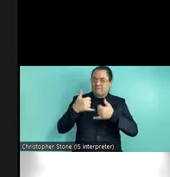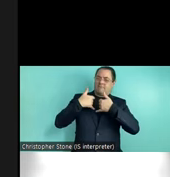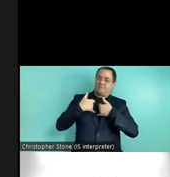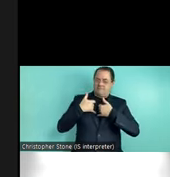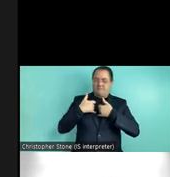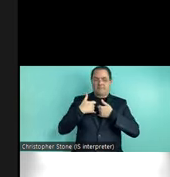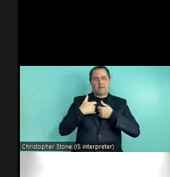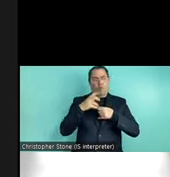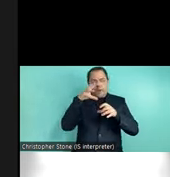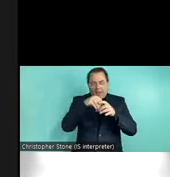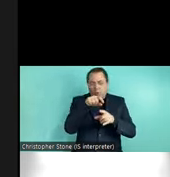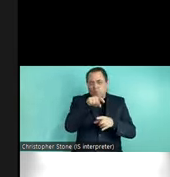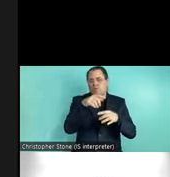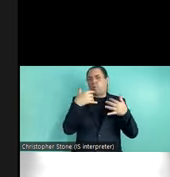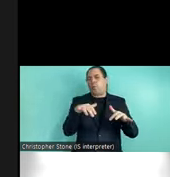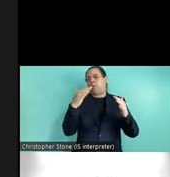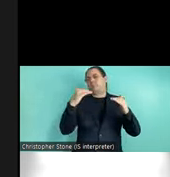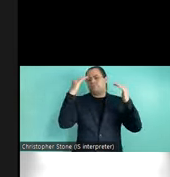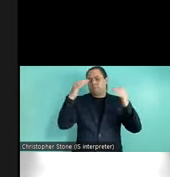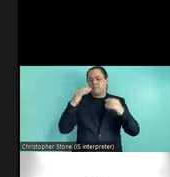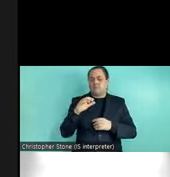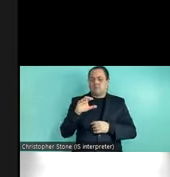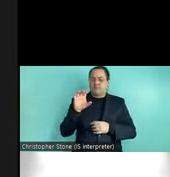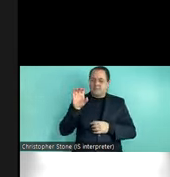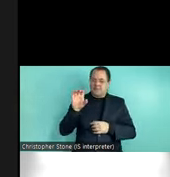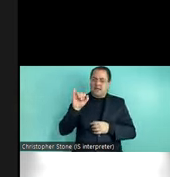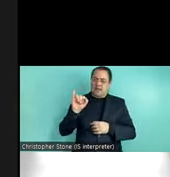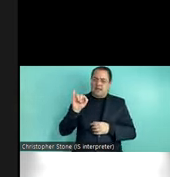which was sponsored by CIPF for the private sector.